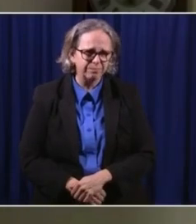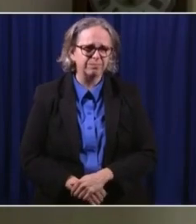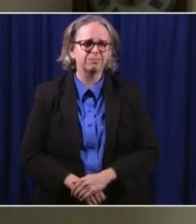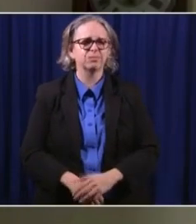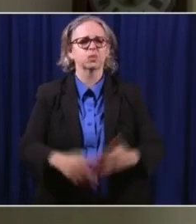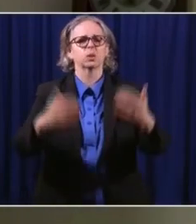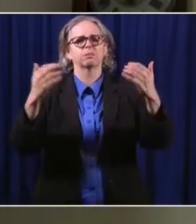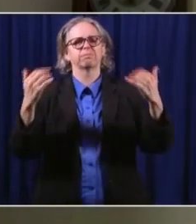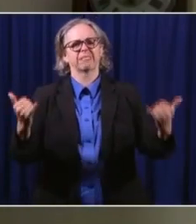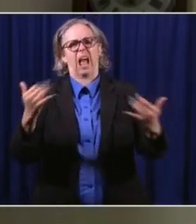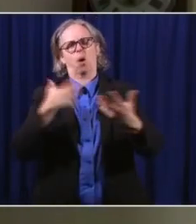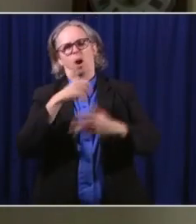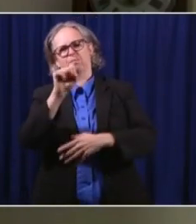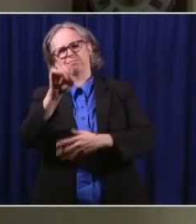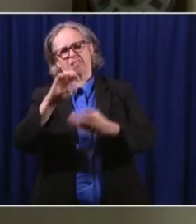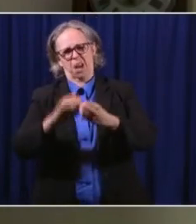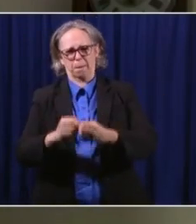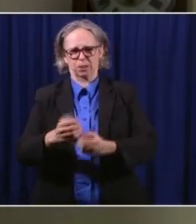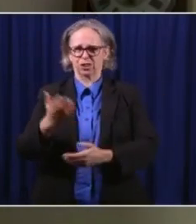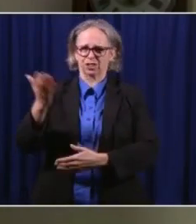WELL AS THEY HELP OUT IN THE AFTERMATH OF THIS TERRIFIC HORRIBLE STORM.